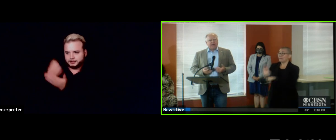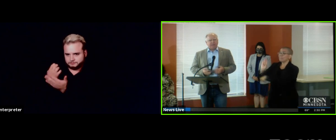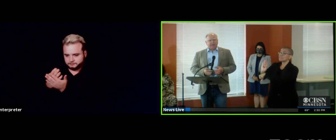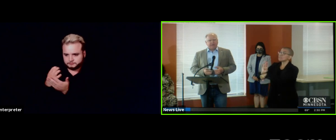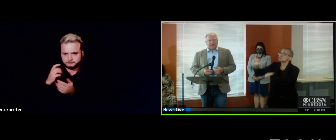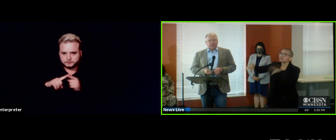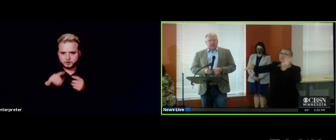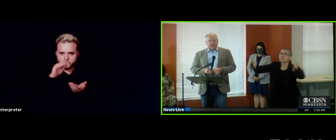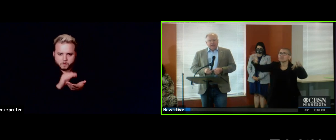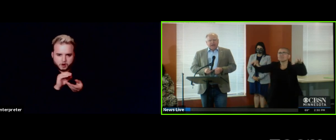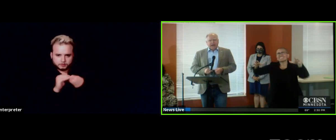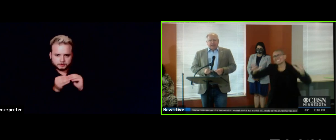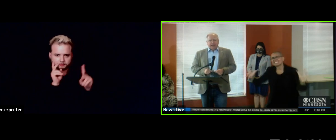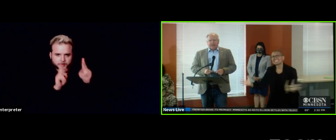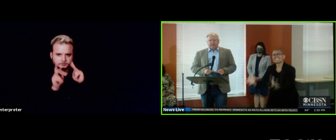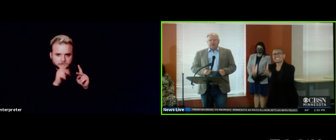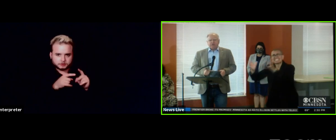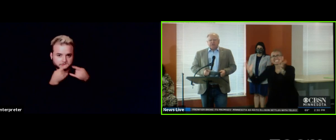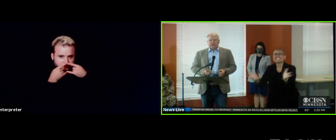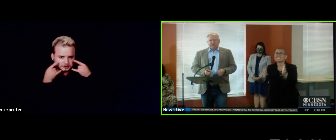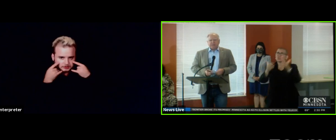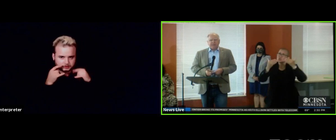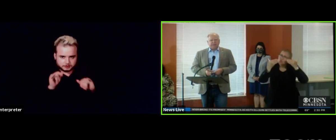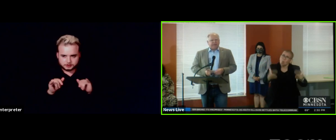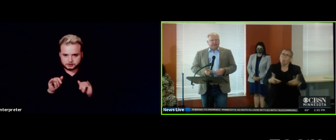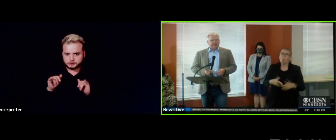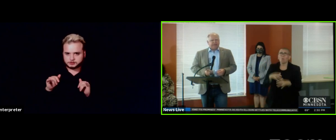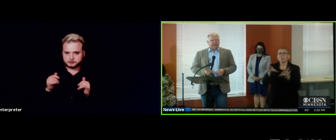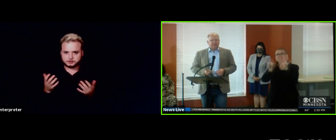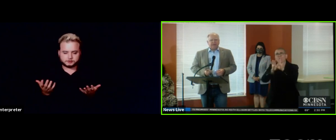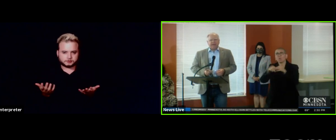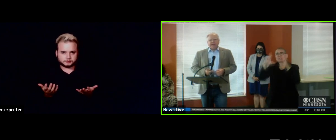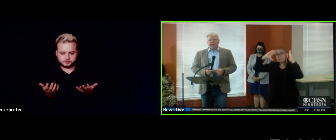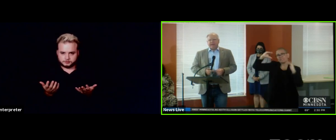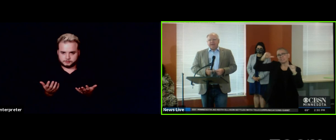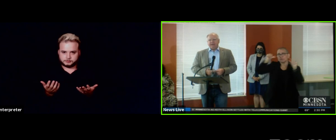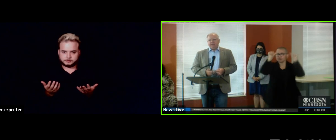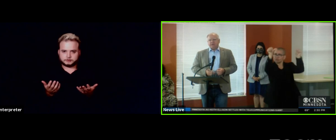ability to do it and in an emergency sometimes it takes being that mandated in there so as